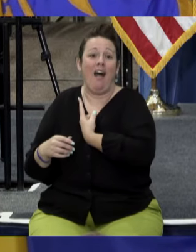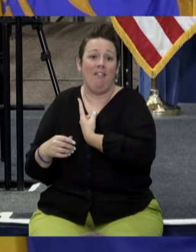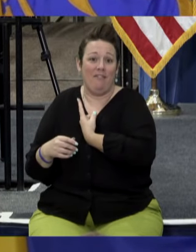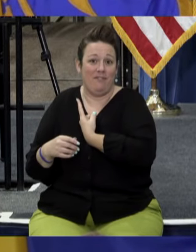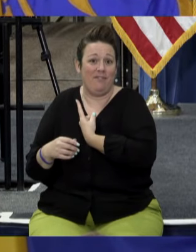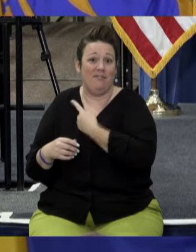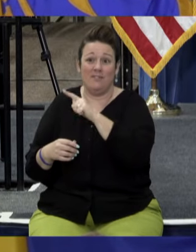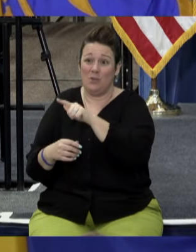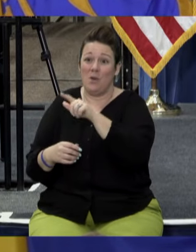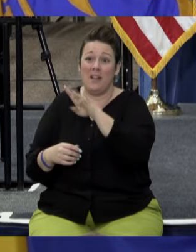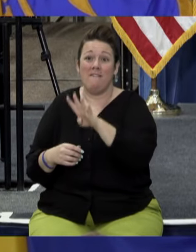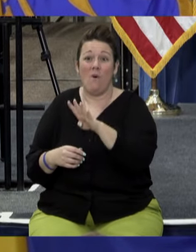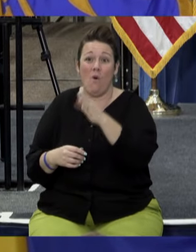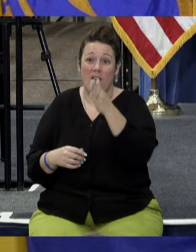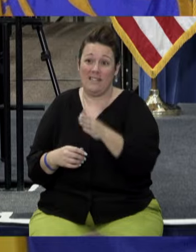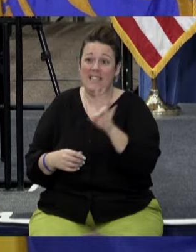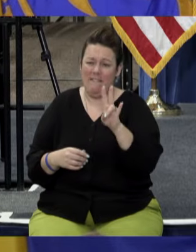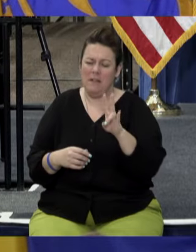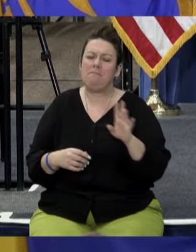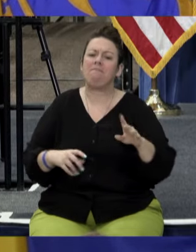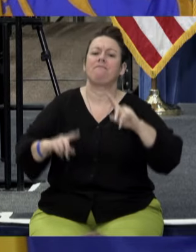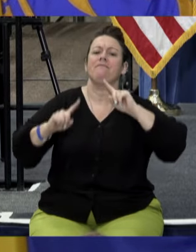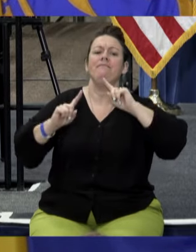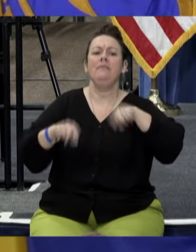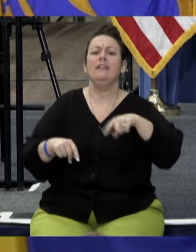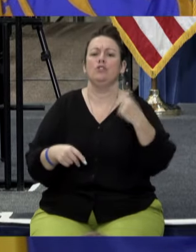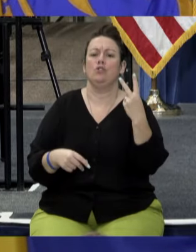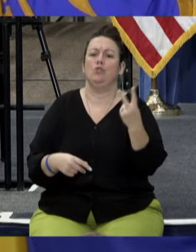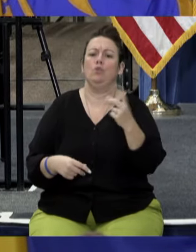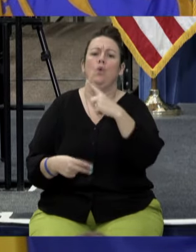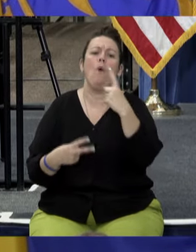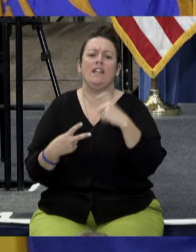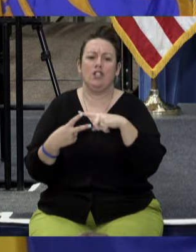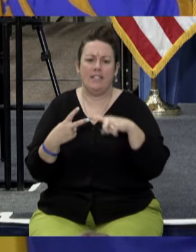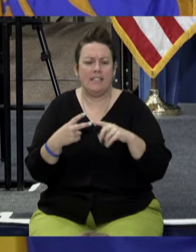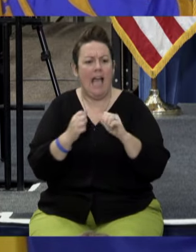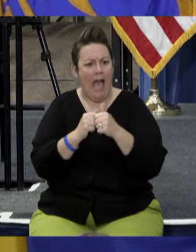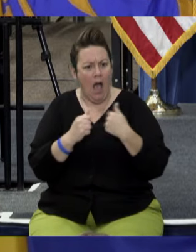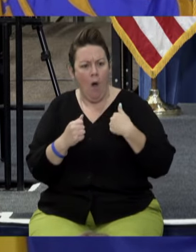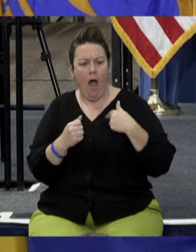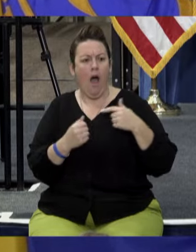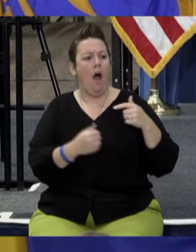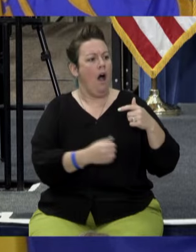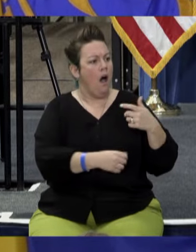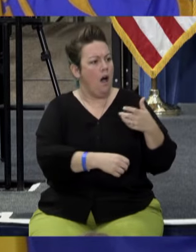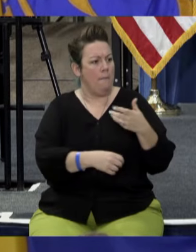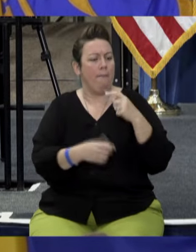Let me answer two questions that illustrate how I could evolve into an empowered family caregiver.